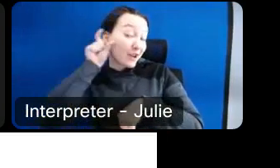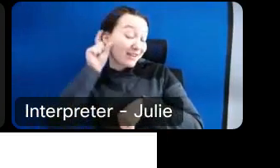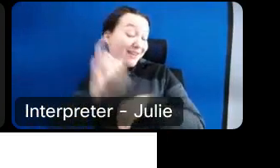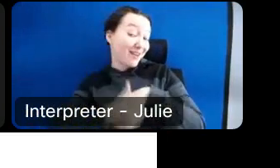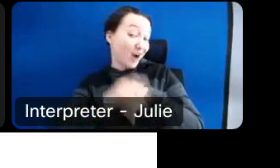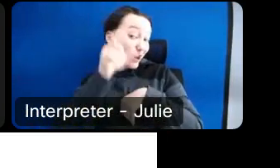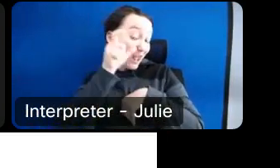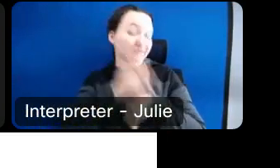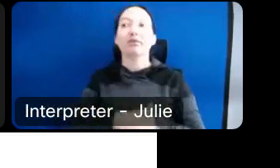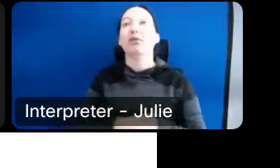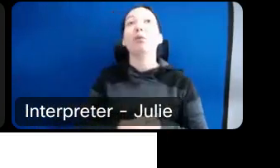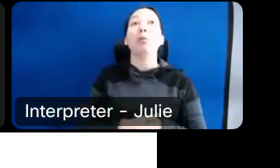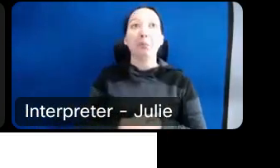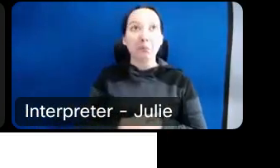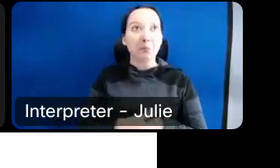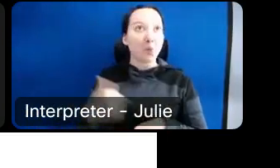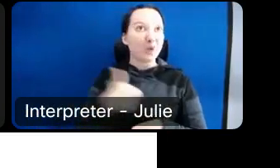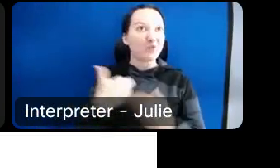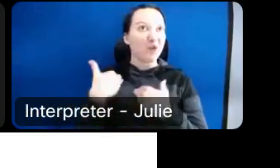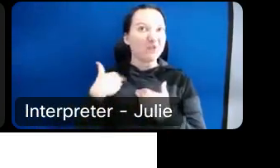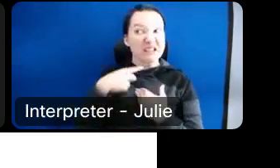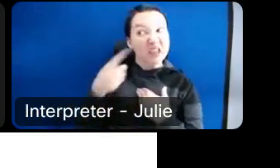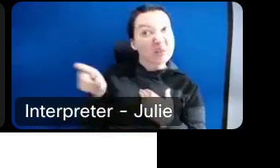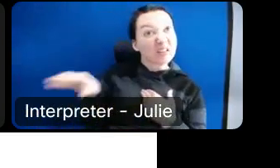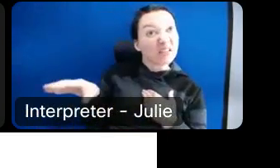Um, so I don't, you know, I, I sort of.